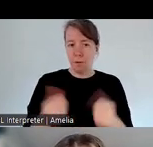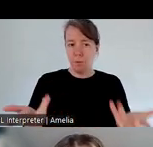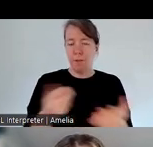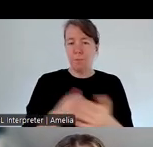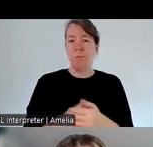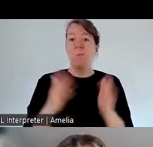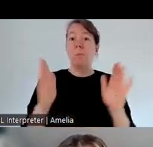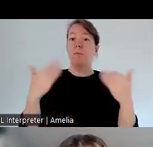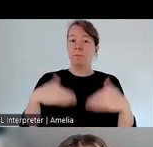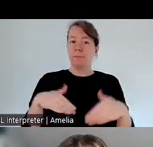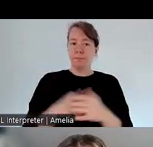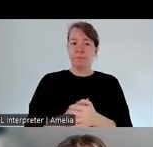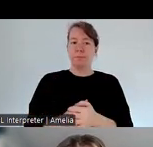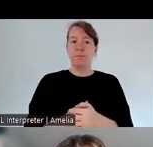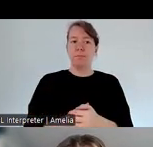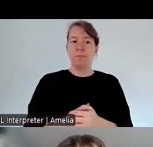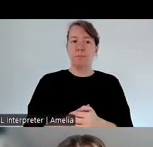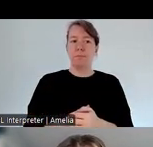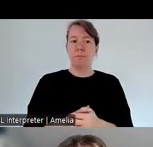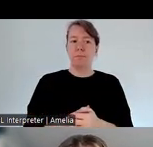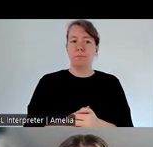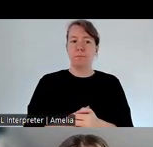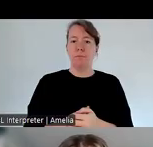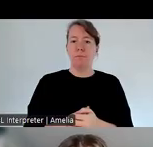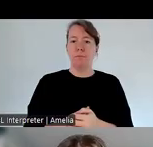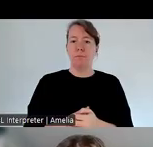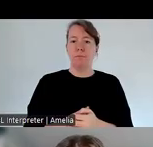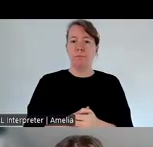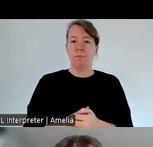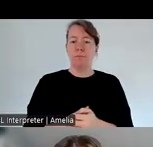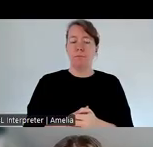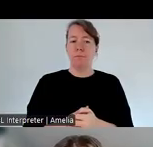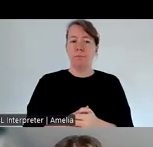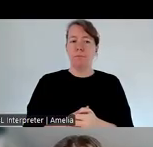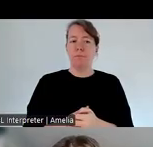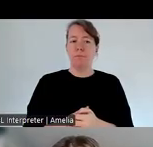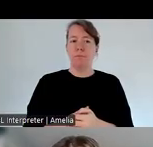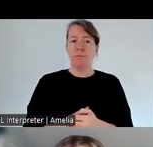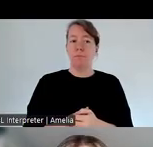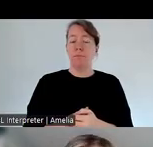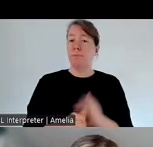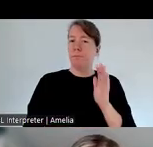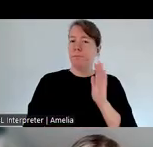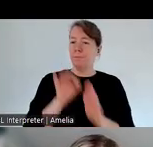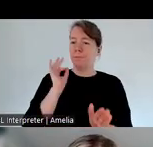So, when it comes to choosing the technology for your classroom,